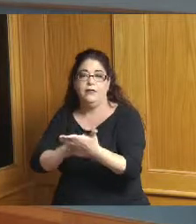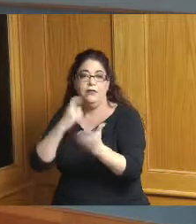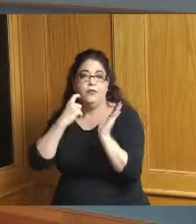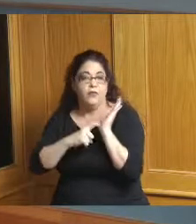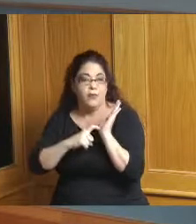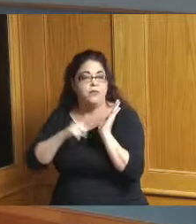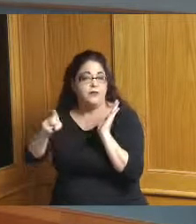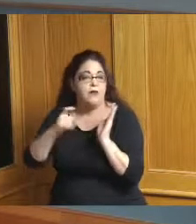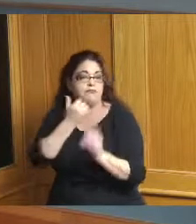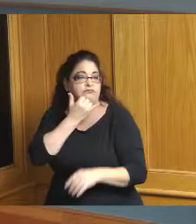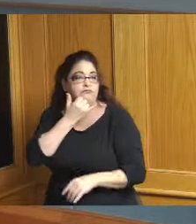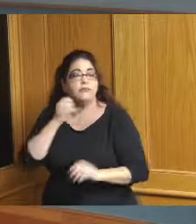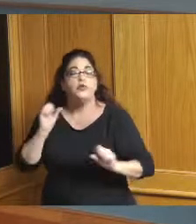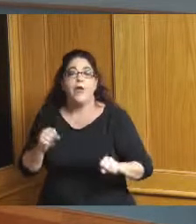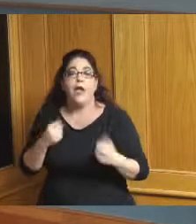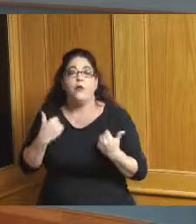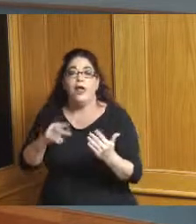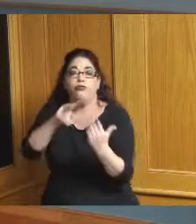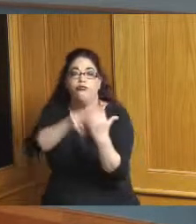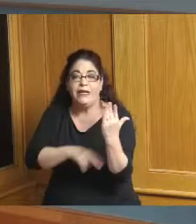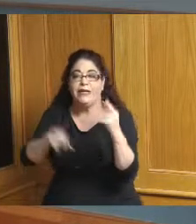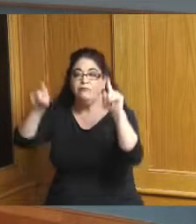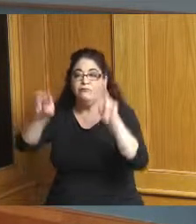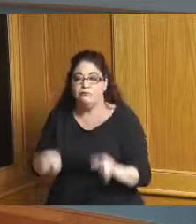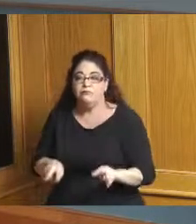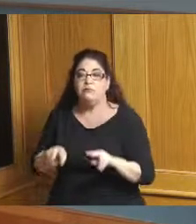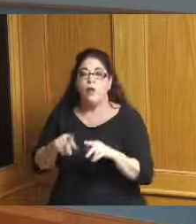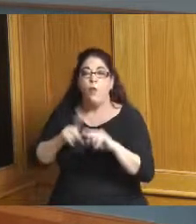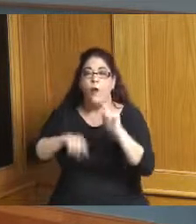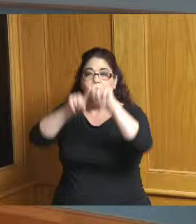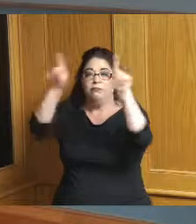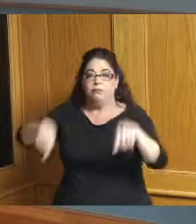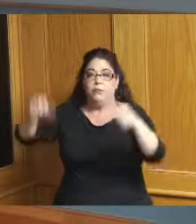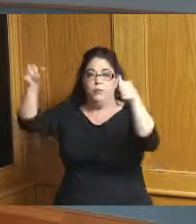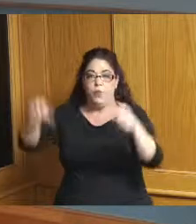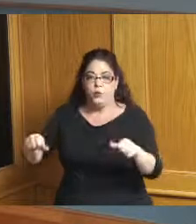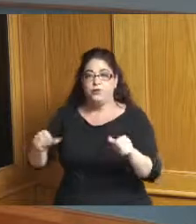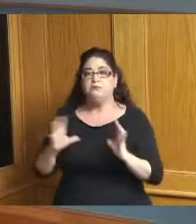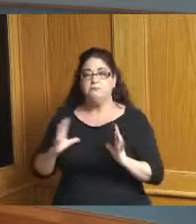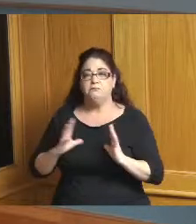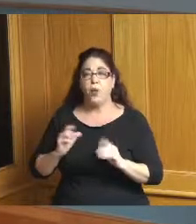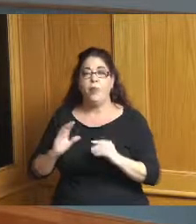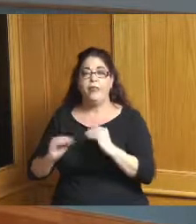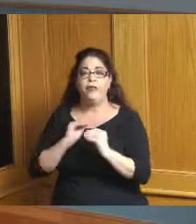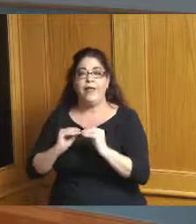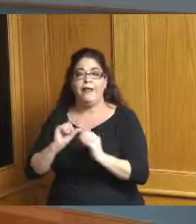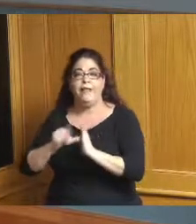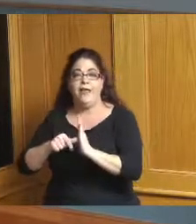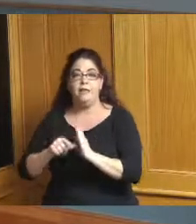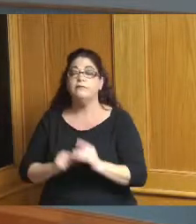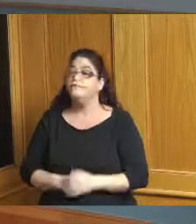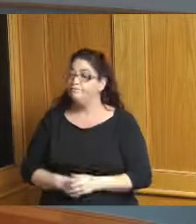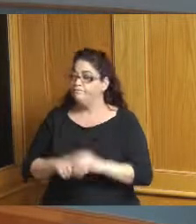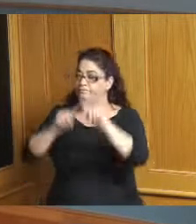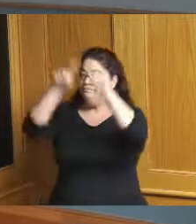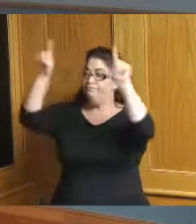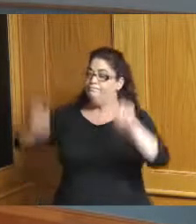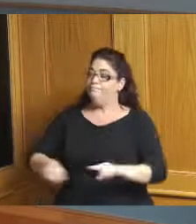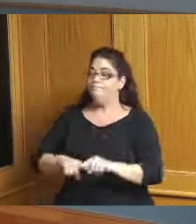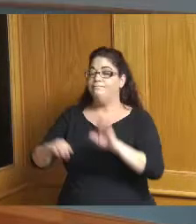okay read the resolution okay thank you so much and so it's a resolution appointing one member